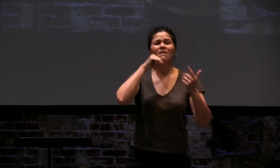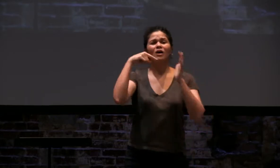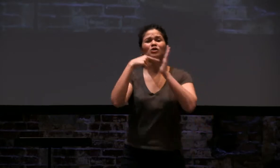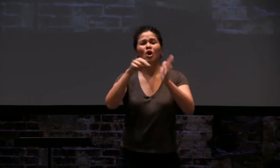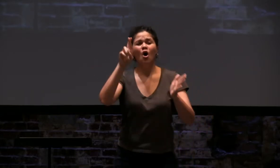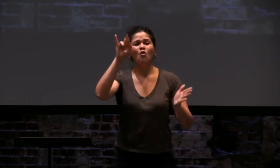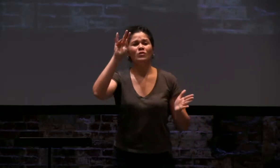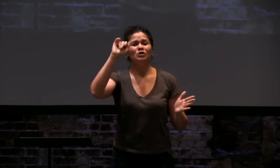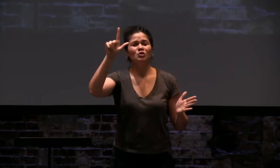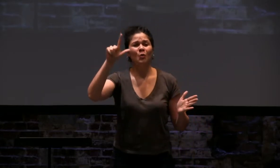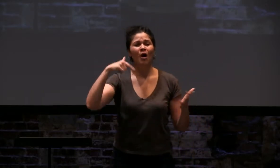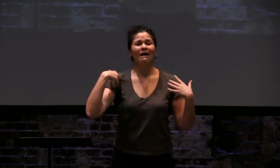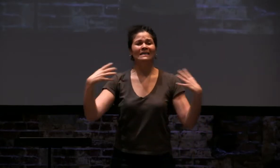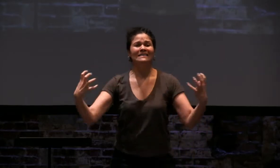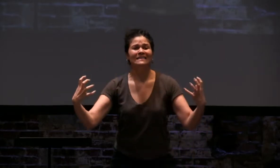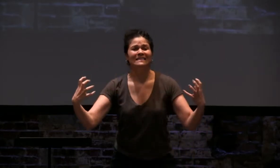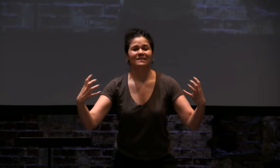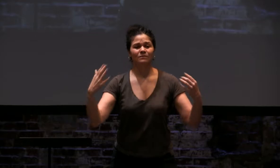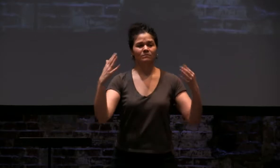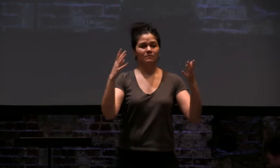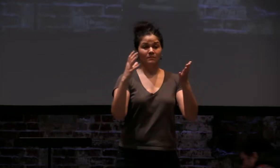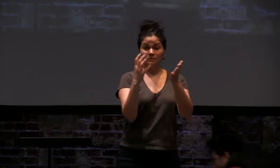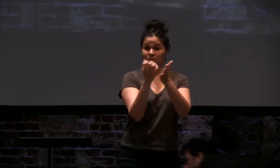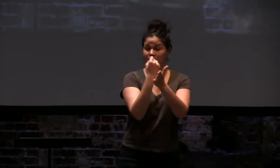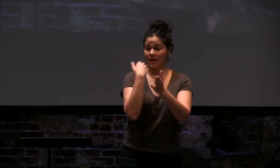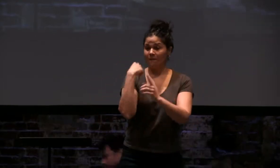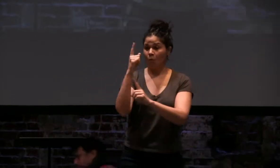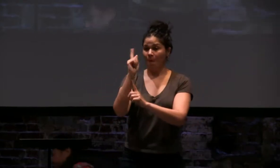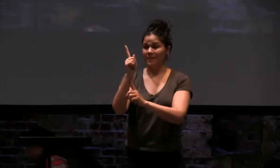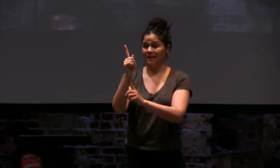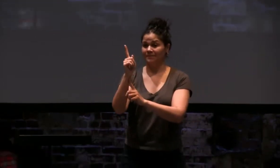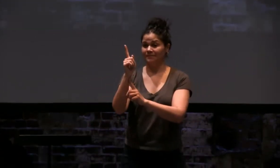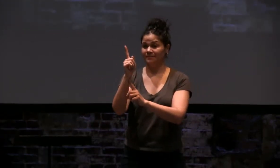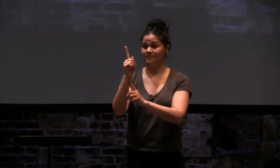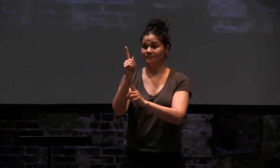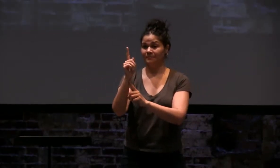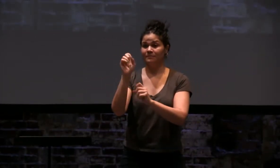and say just one last thing, or show your ritual.